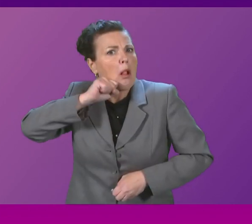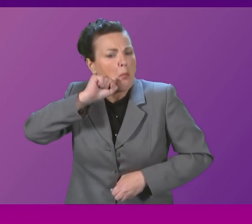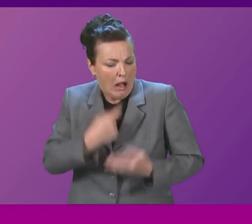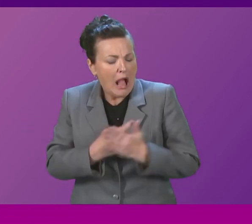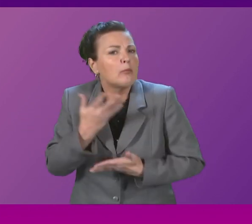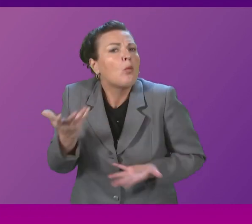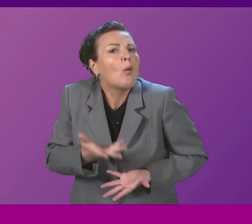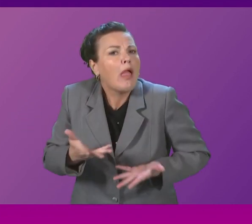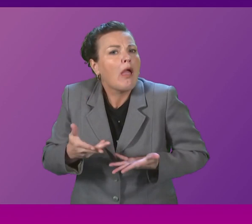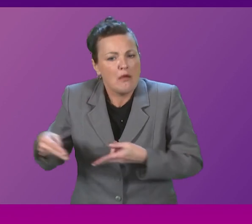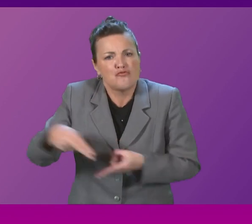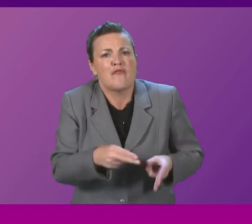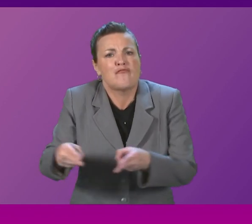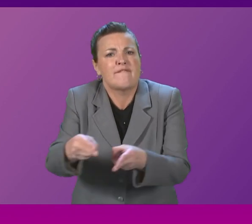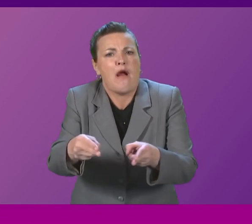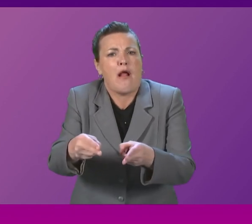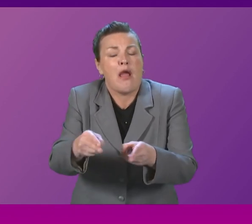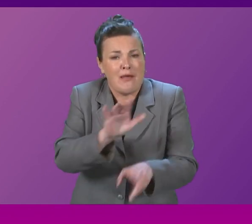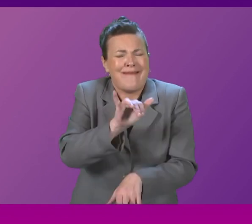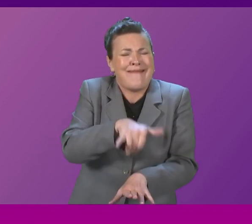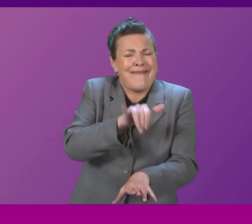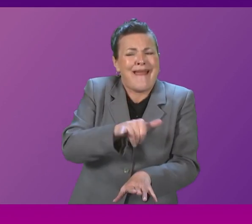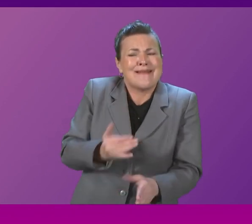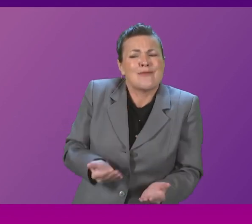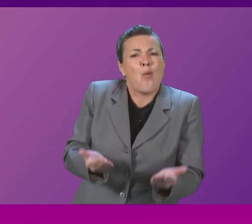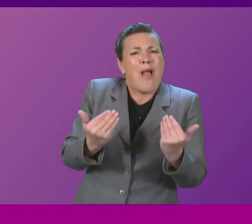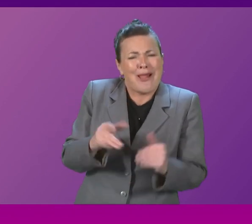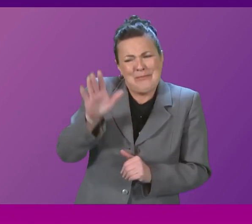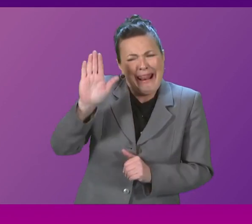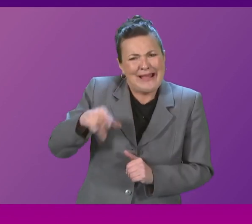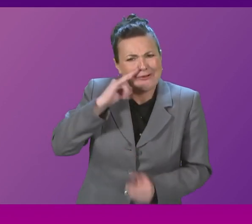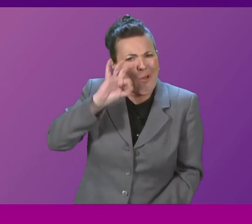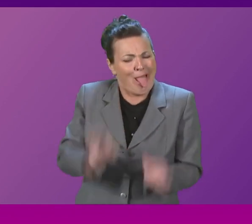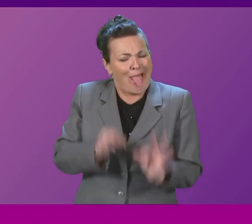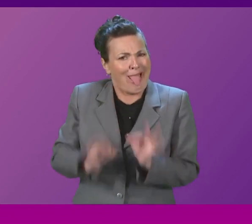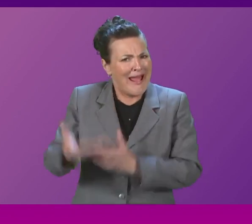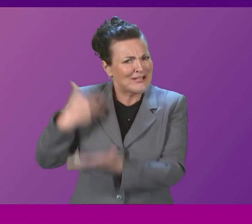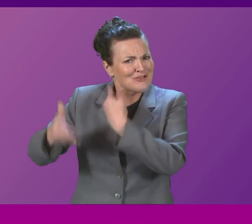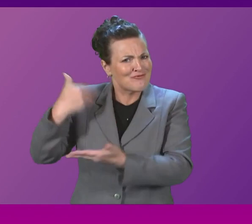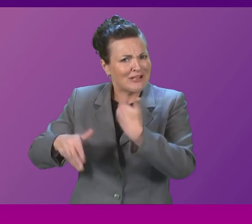Therefore, let us welcome the award of the contract but let us not rewrite history in the process.